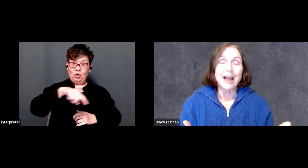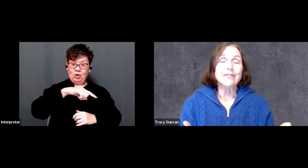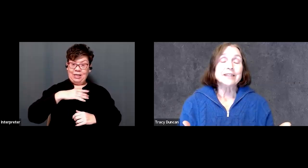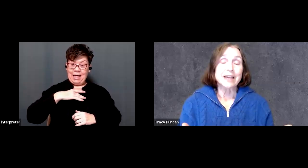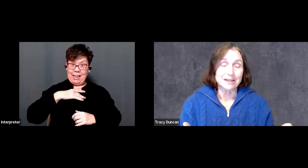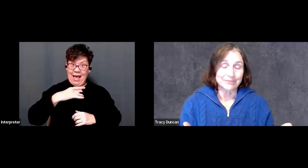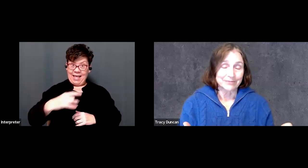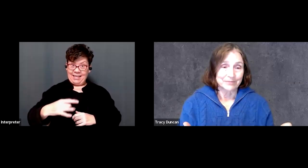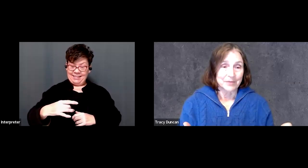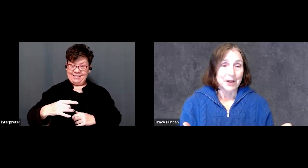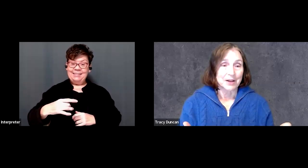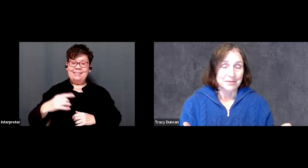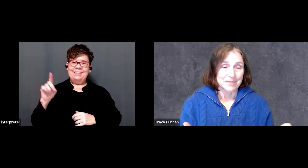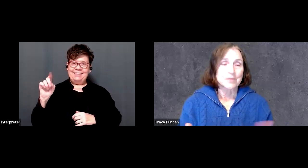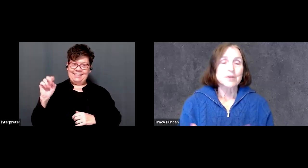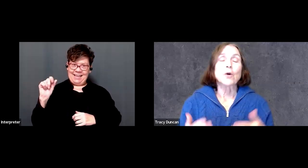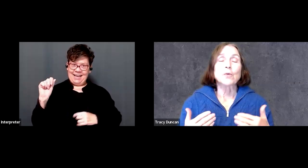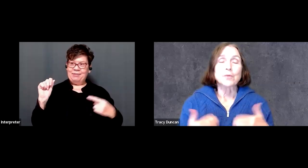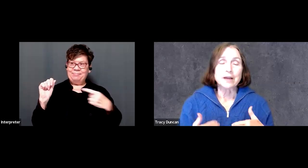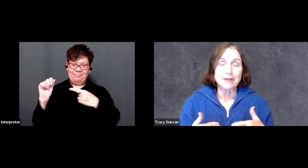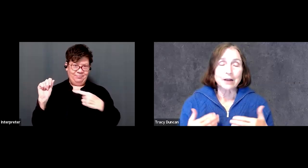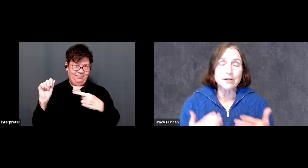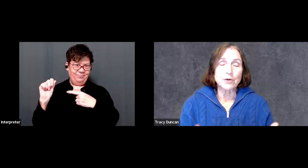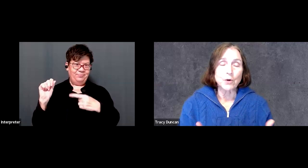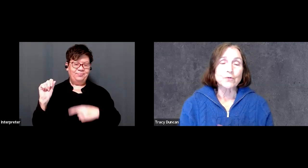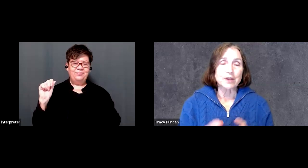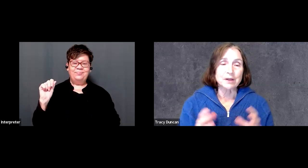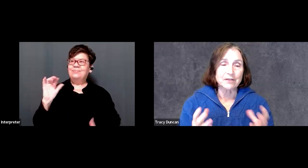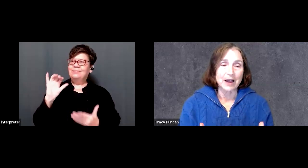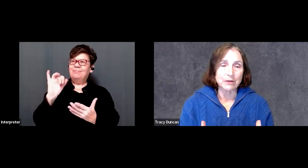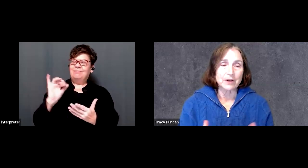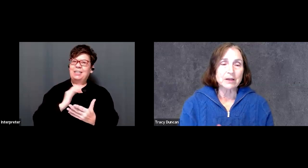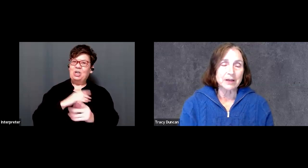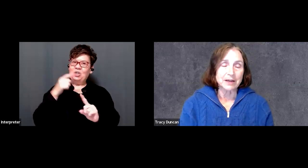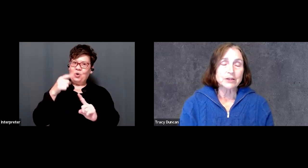is having data. So we-- that's the goal for this advisory committee